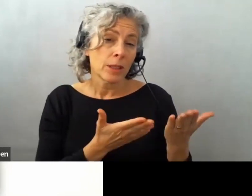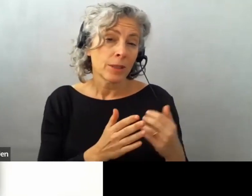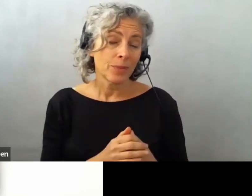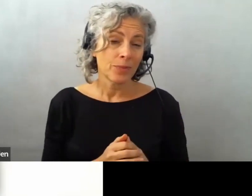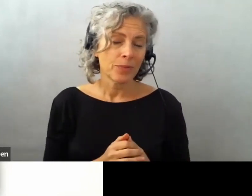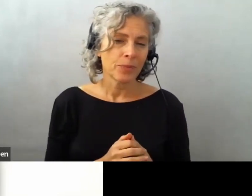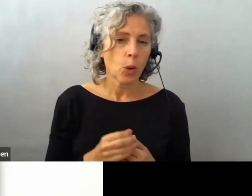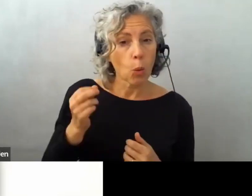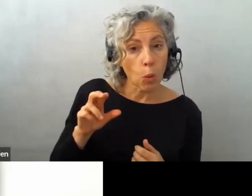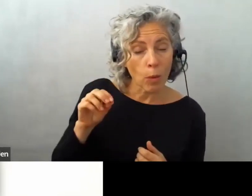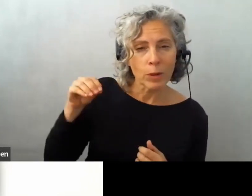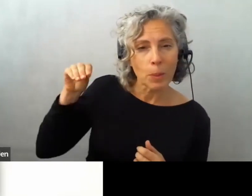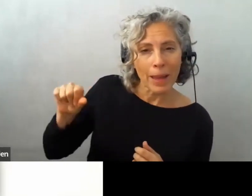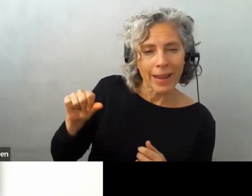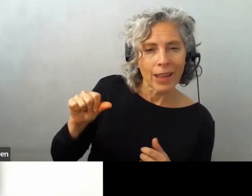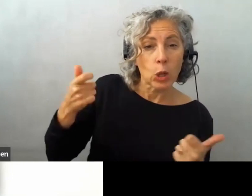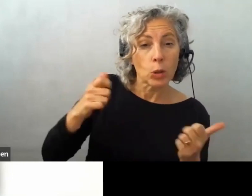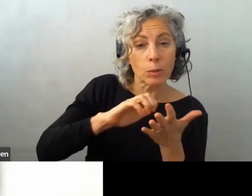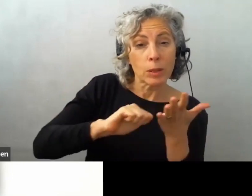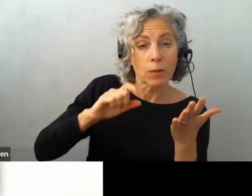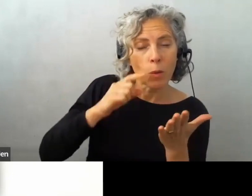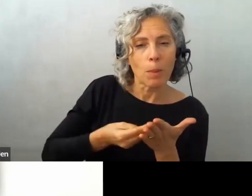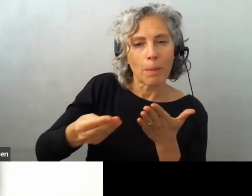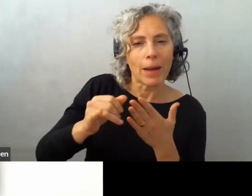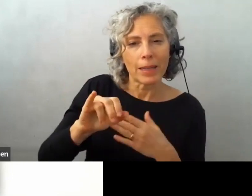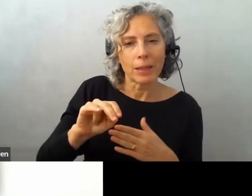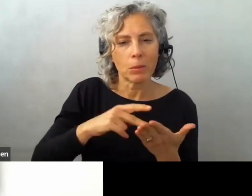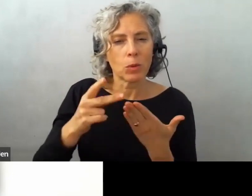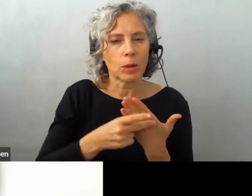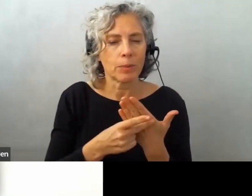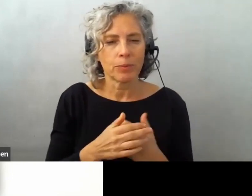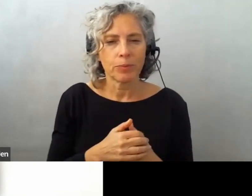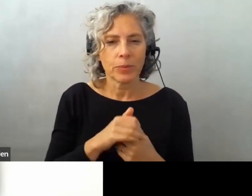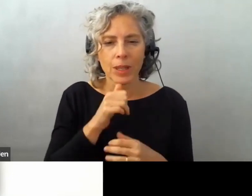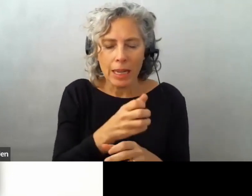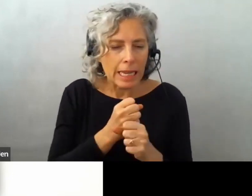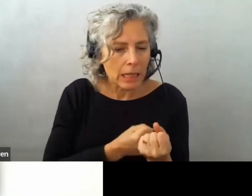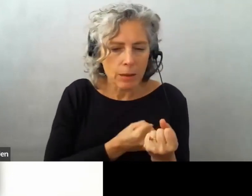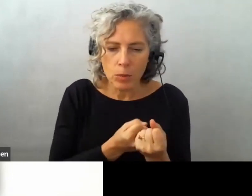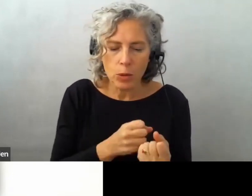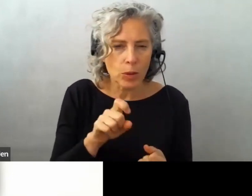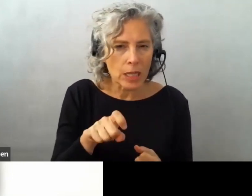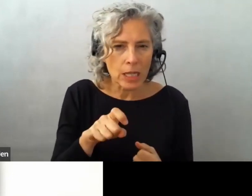or you have to pay a large deductible for And program, you're not getting the support you need. But on the other hand,